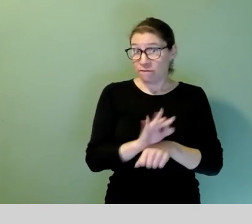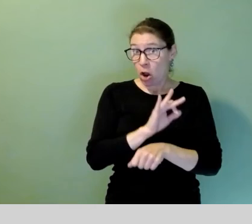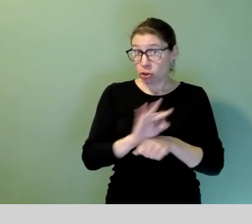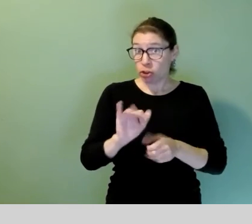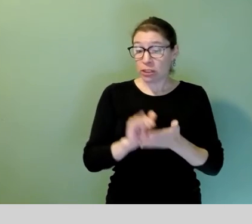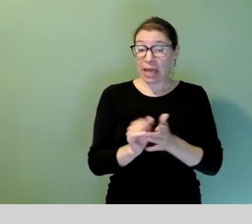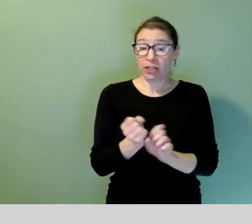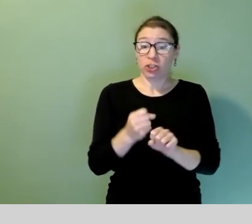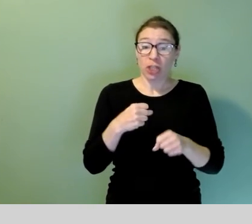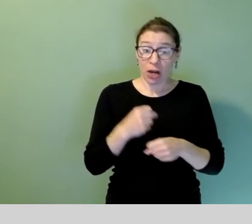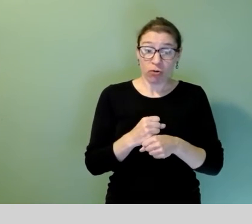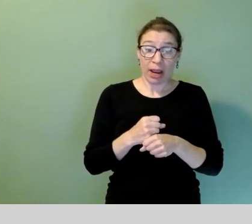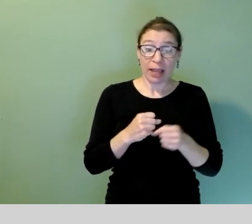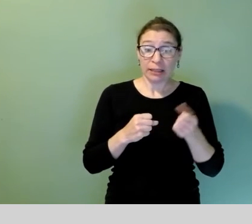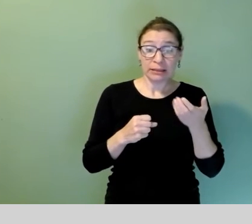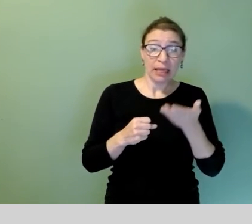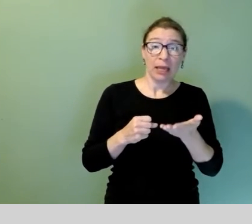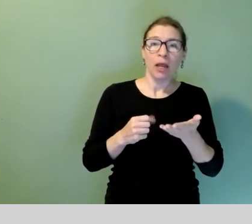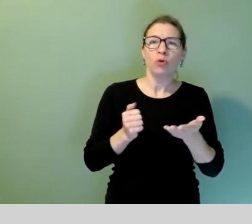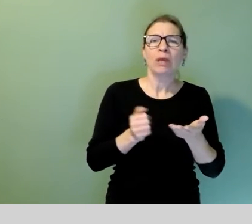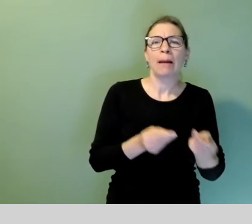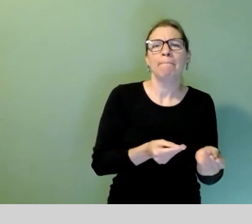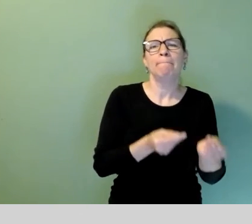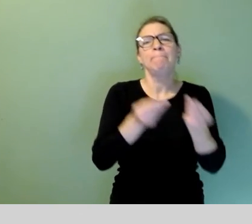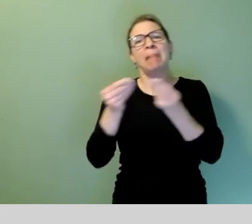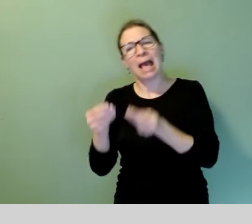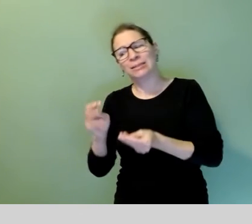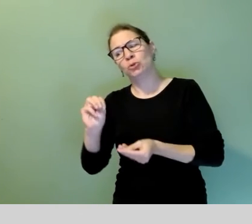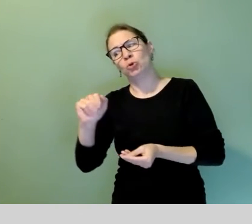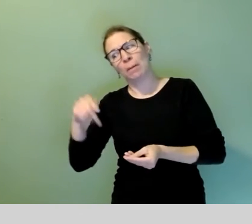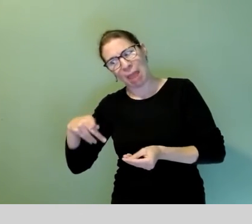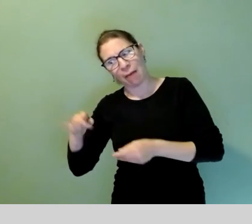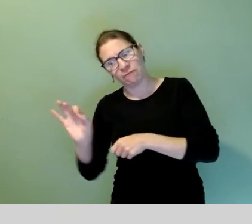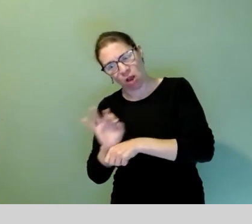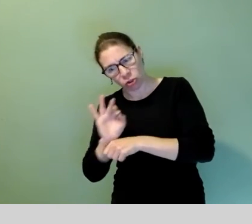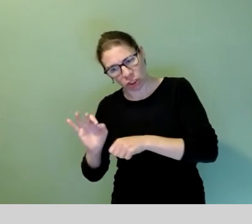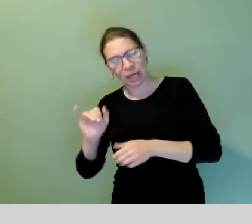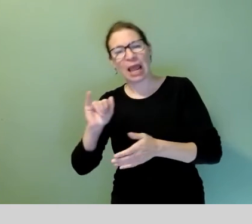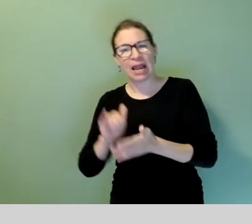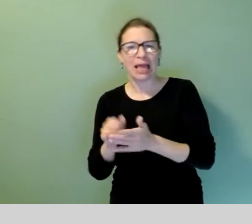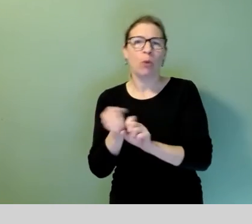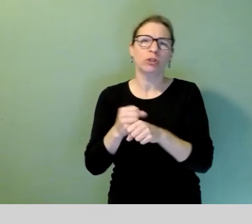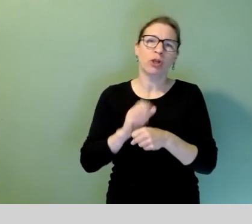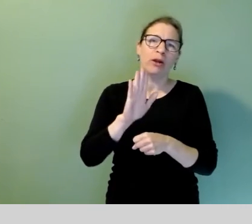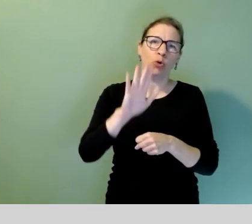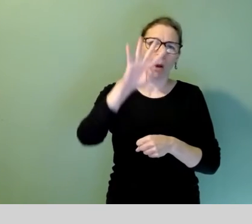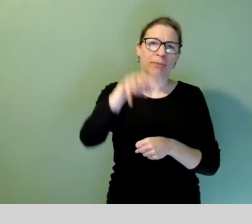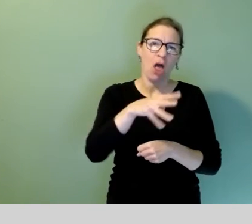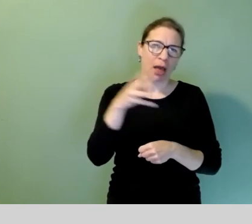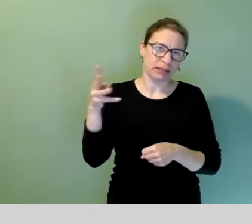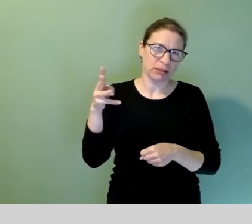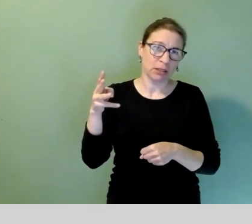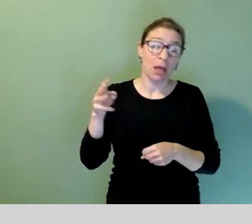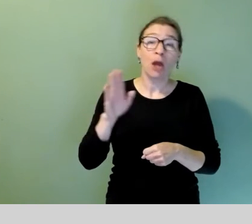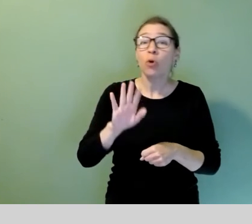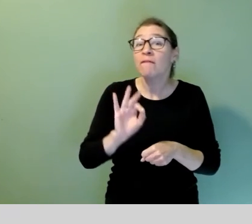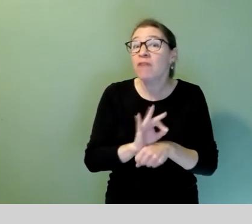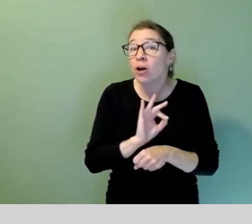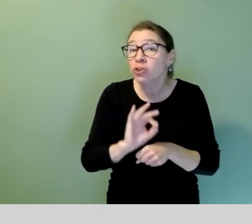that generates a plot you can pass it to the map function and that will generate your plot. Your function,